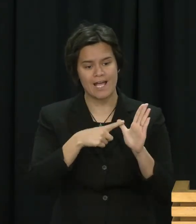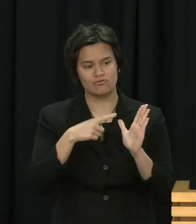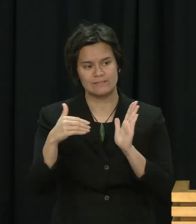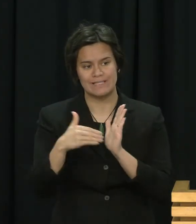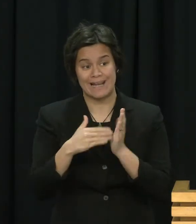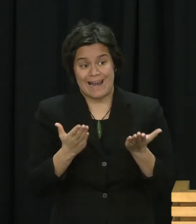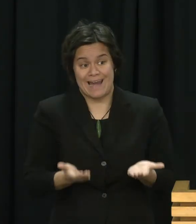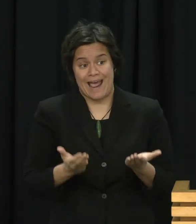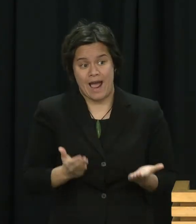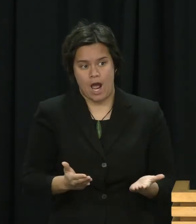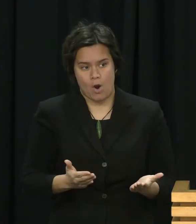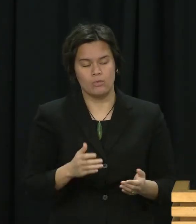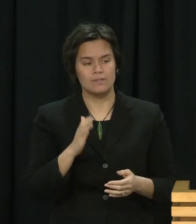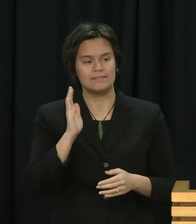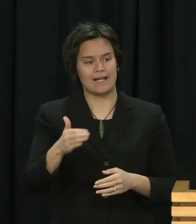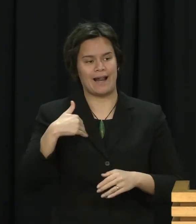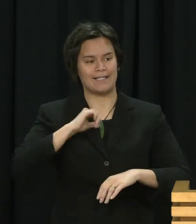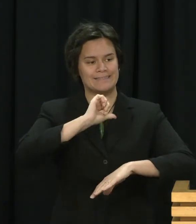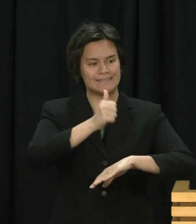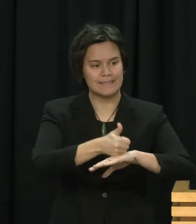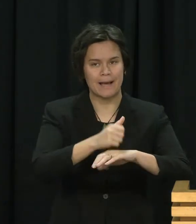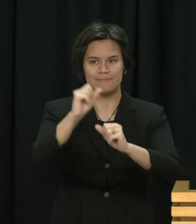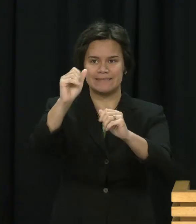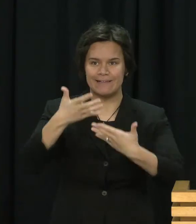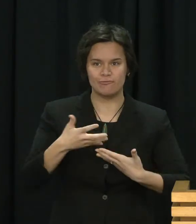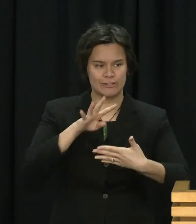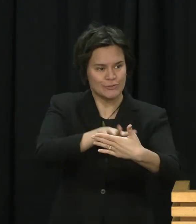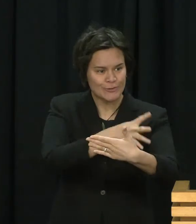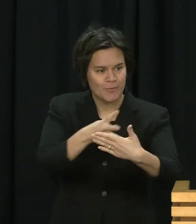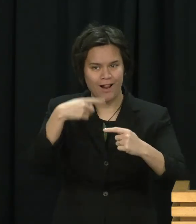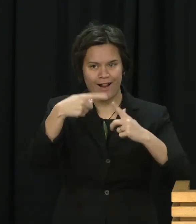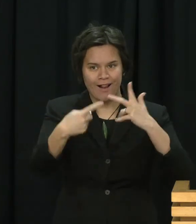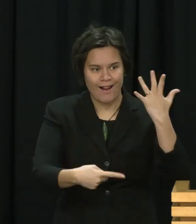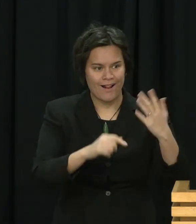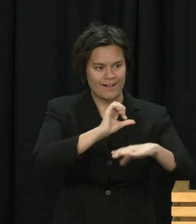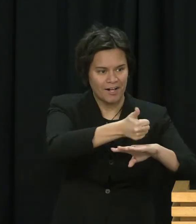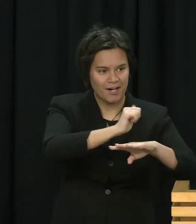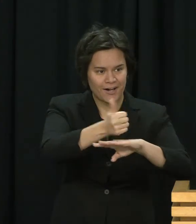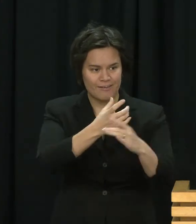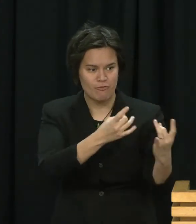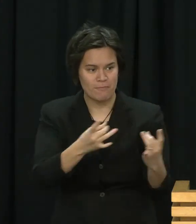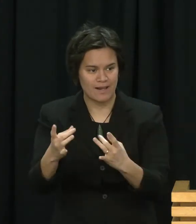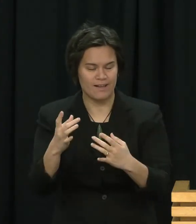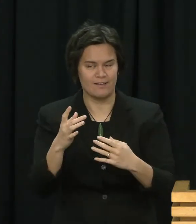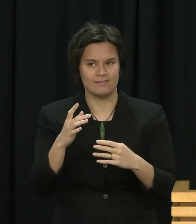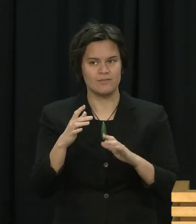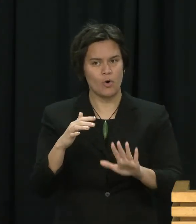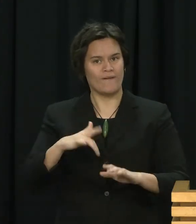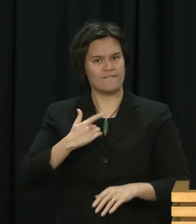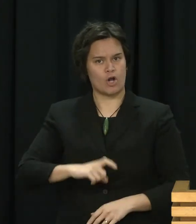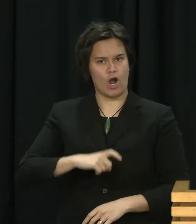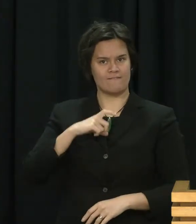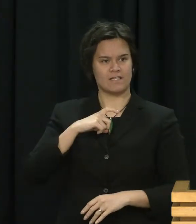vaccine would have a bit of a lead time to it anyway. So at this point, we're still